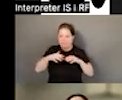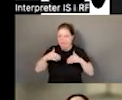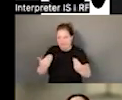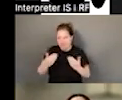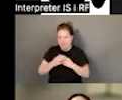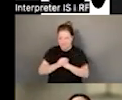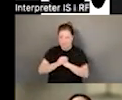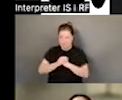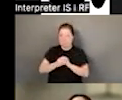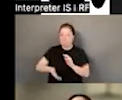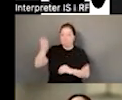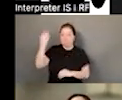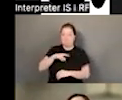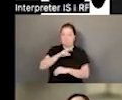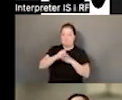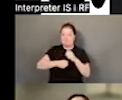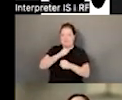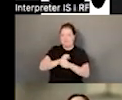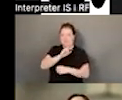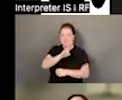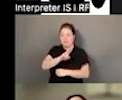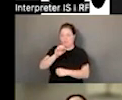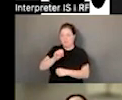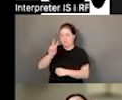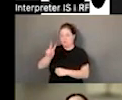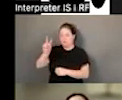was funded by the The Norwegian Directorate for Children, Youth and Family Affairs.